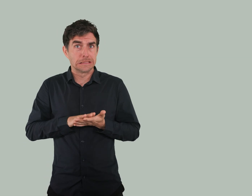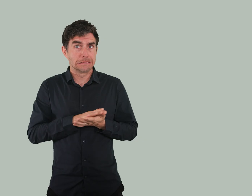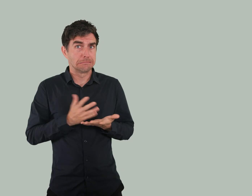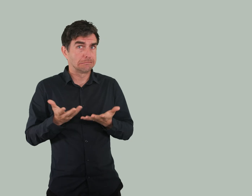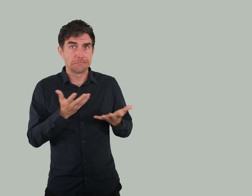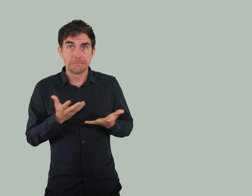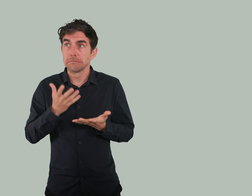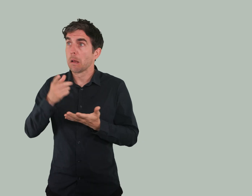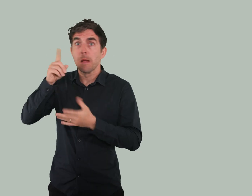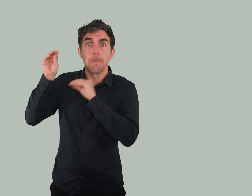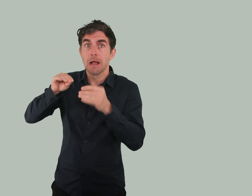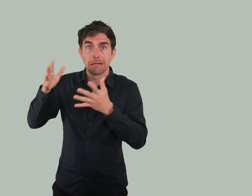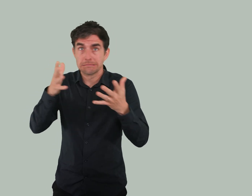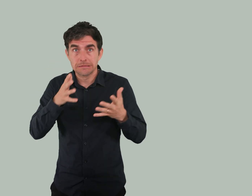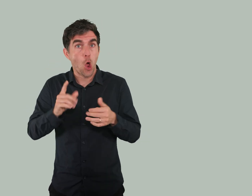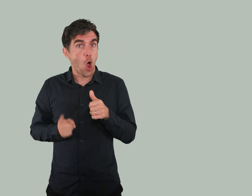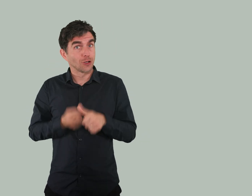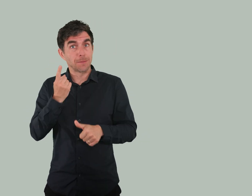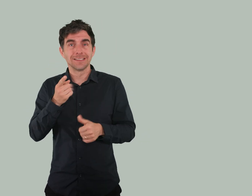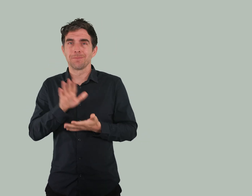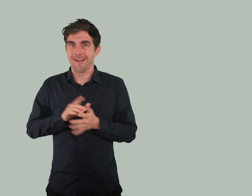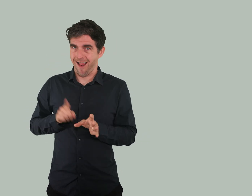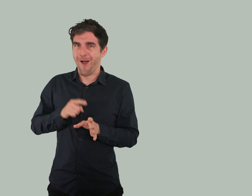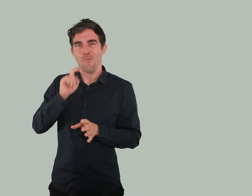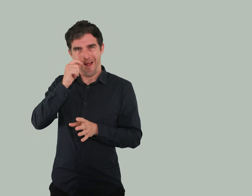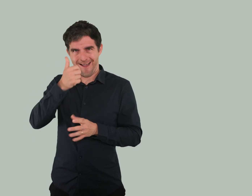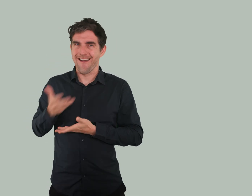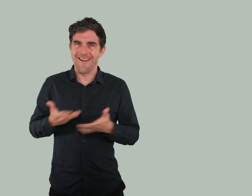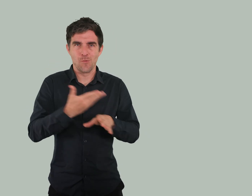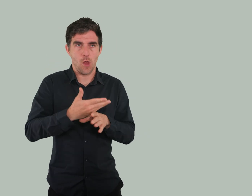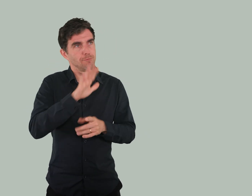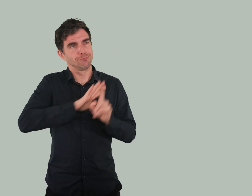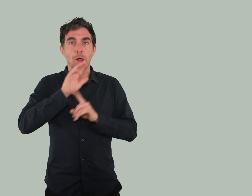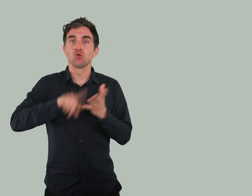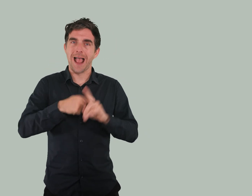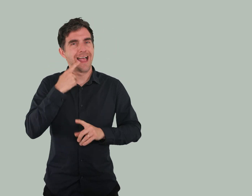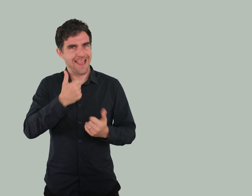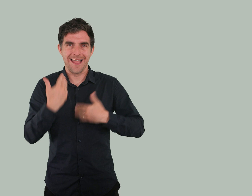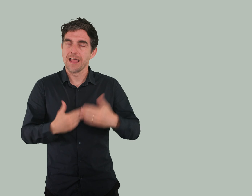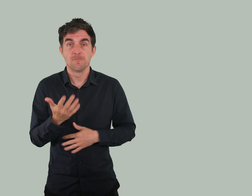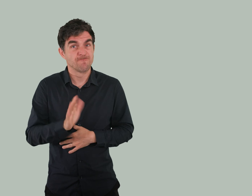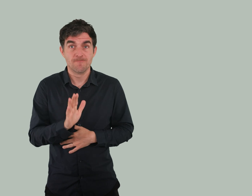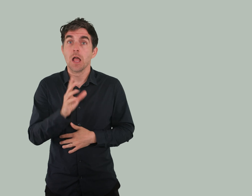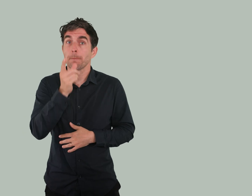better opportunities for young people from the UK.